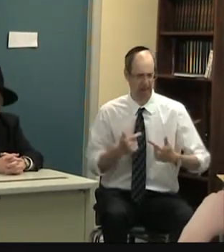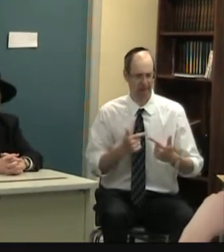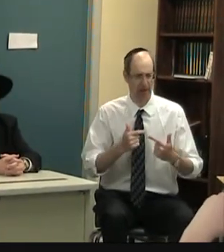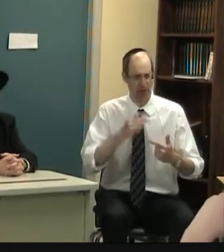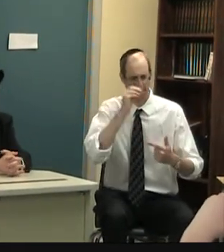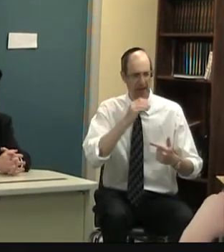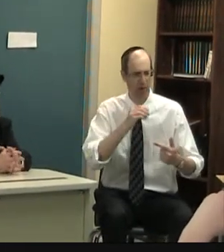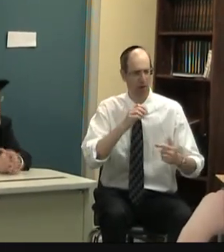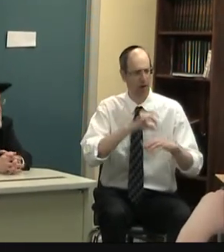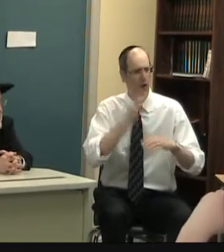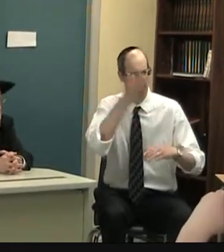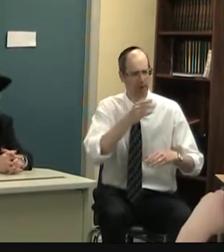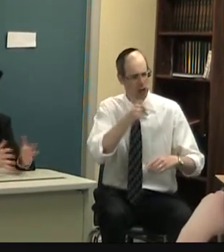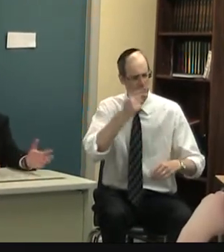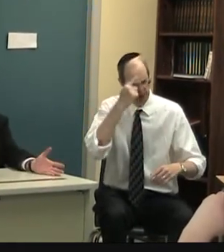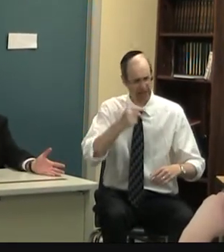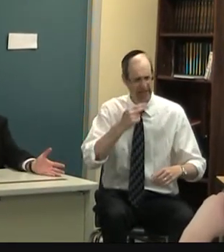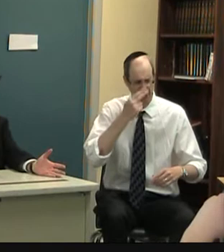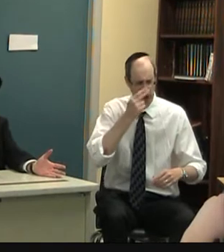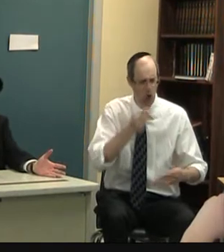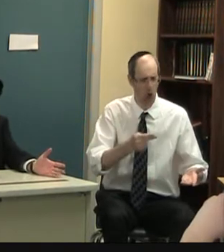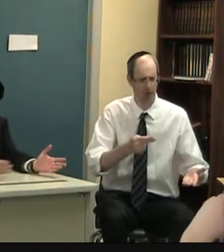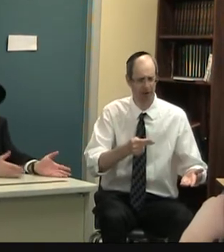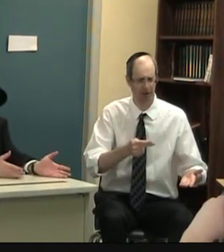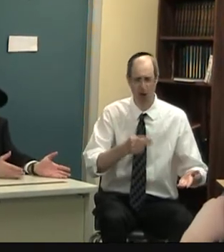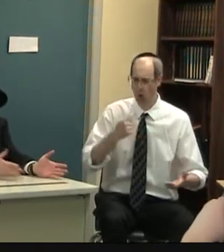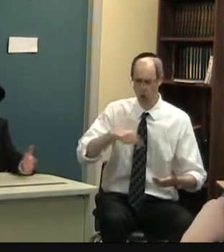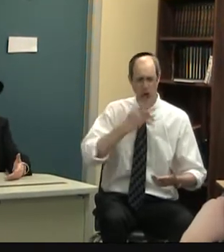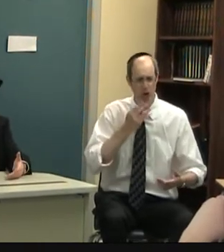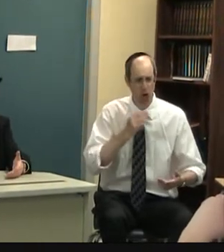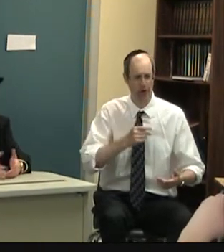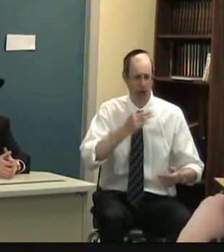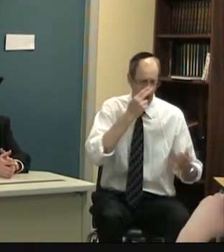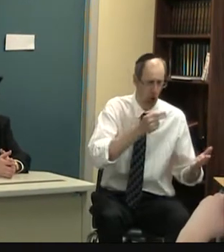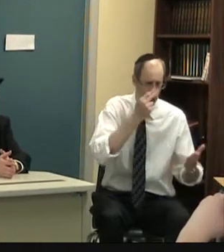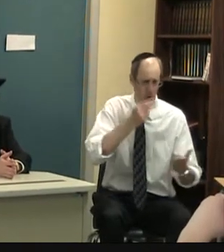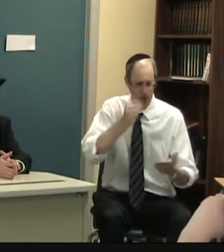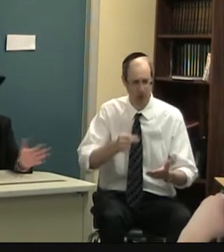You think it's a joke you know we're jews you know a joke this is a joke that but i am having nothing